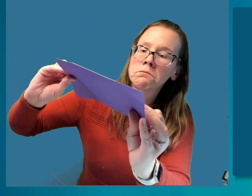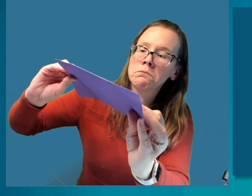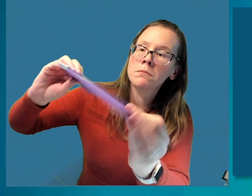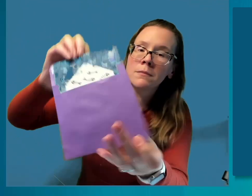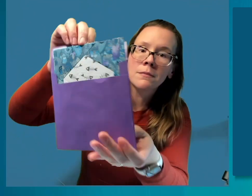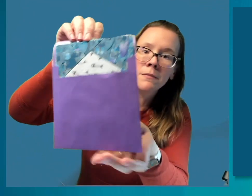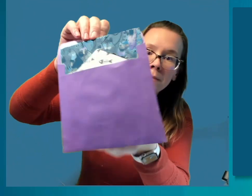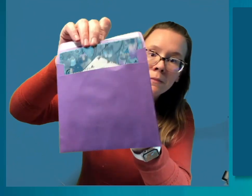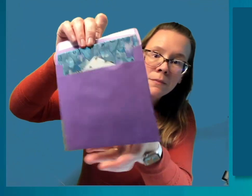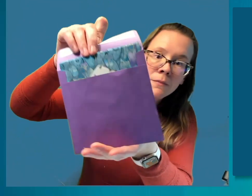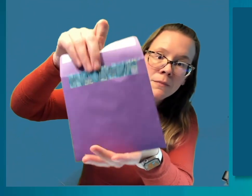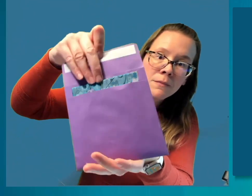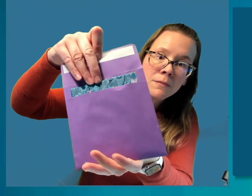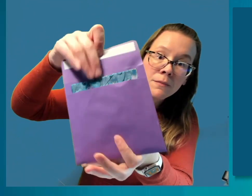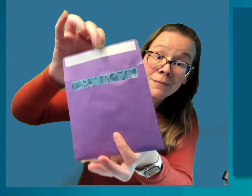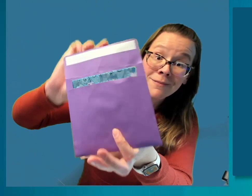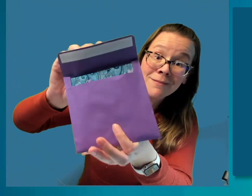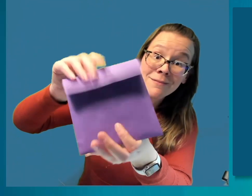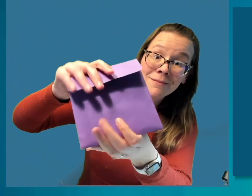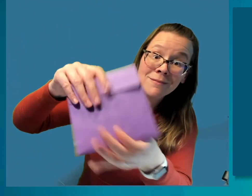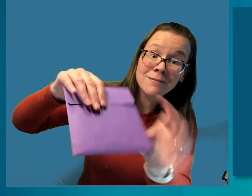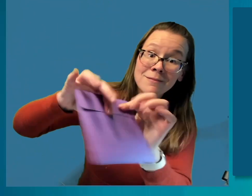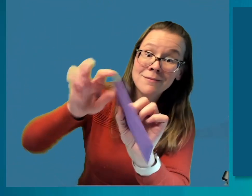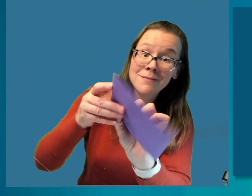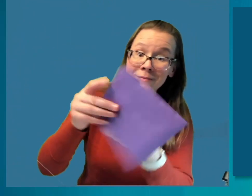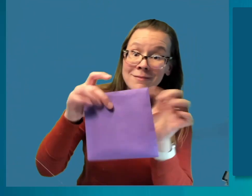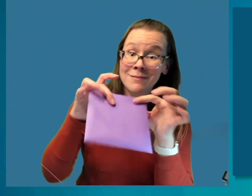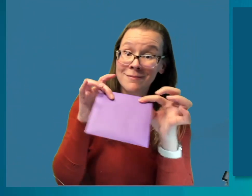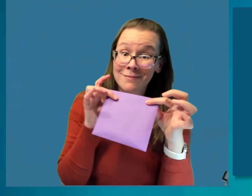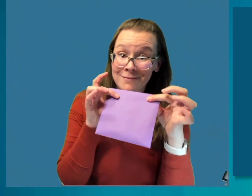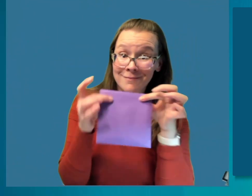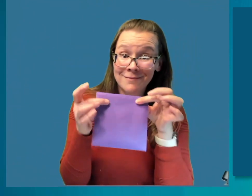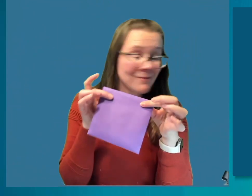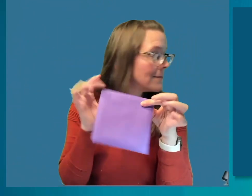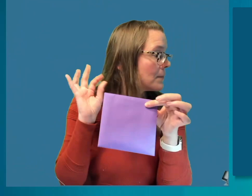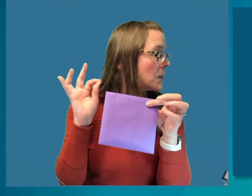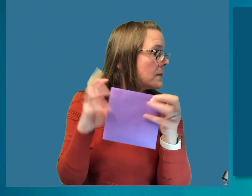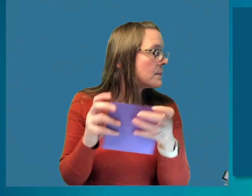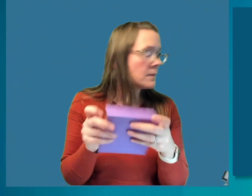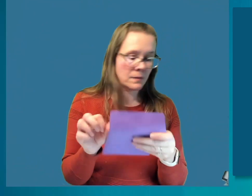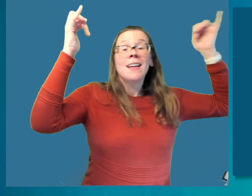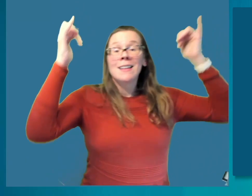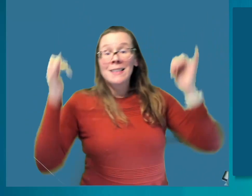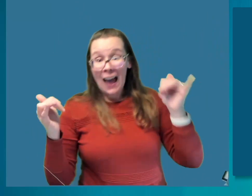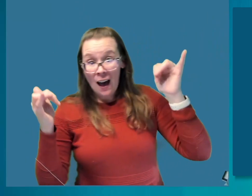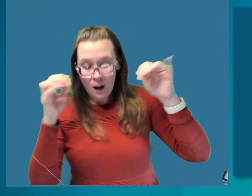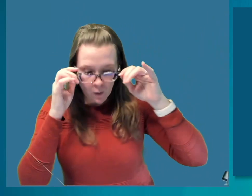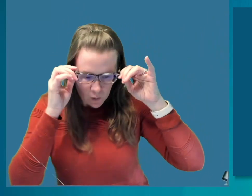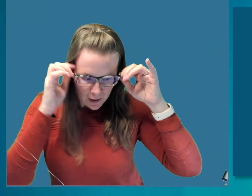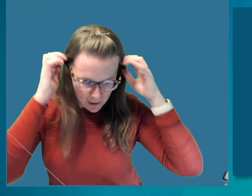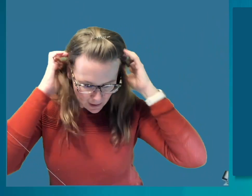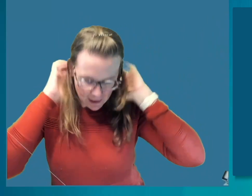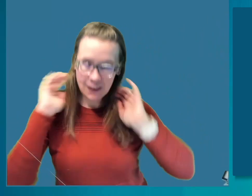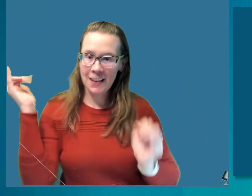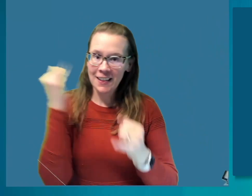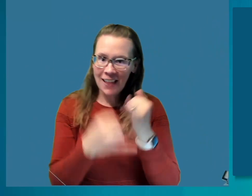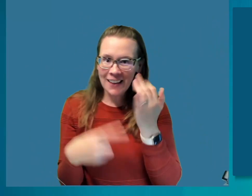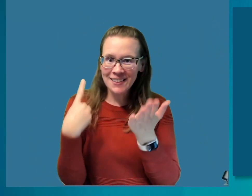it's a pretty nice fit: goes in easily and then it turns over easily. Um.... turns out pretty good.